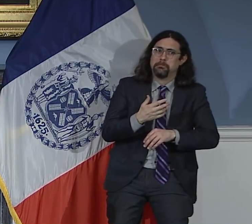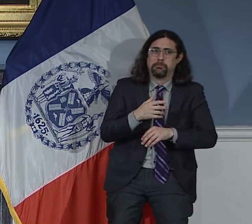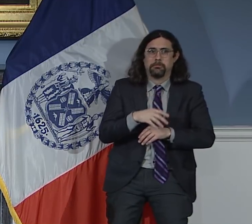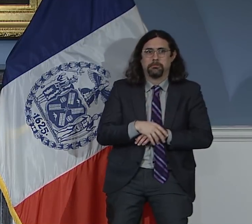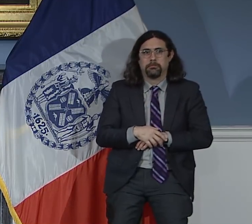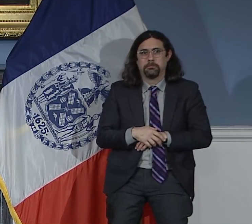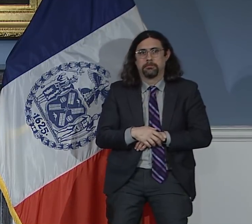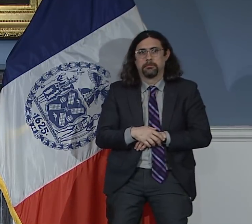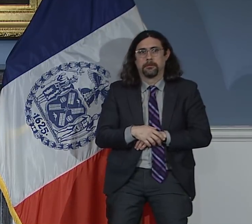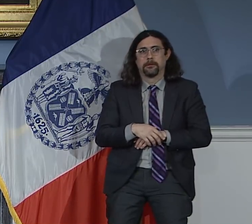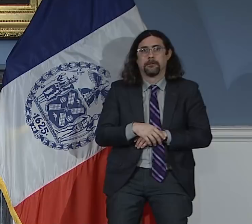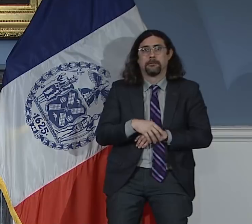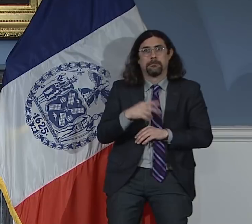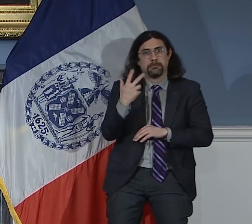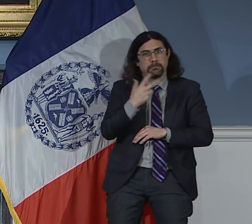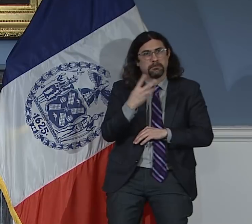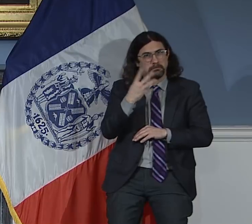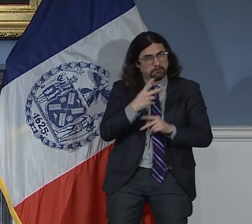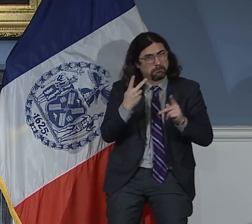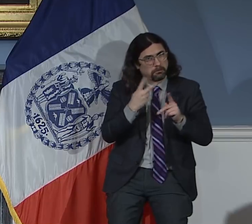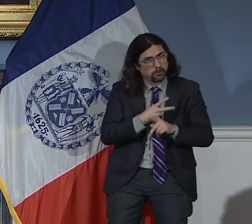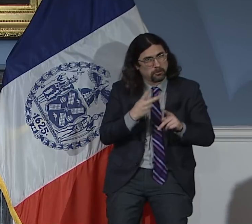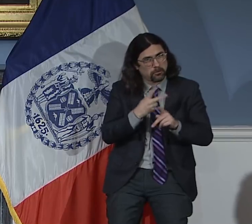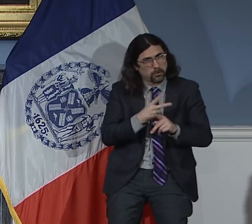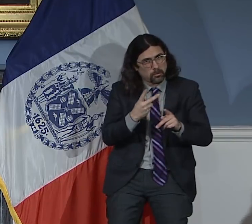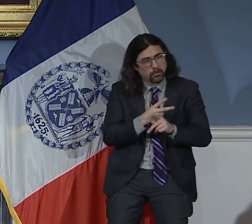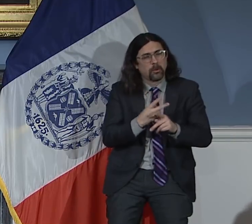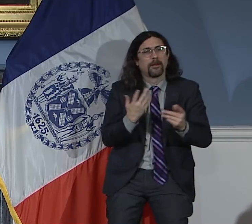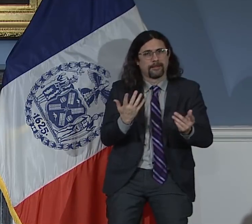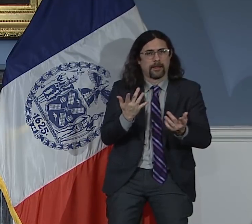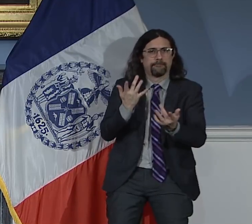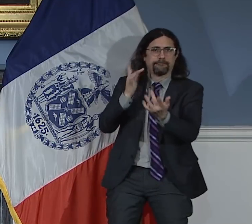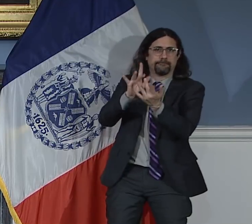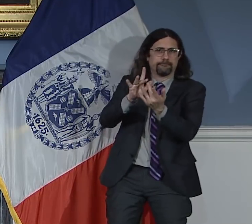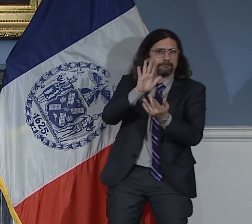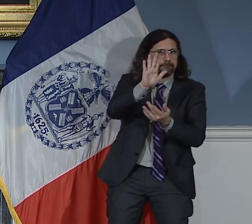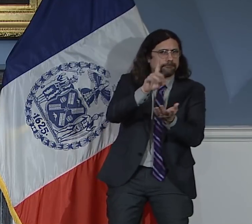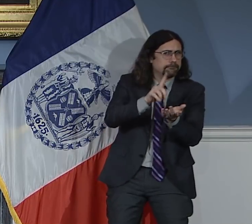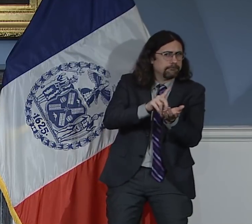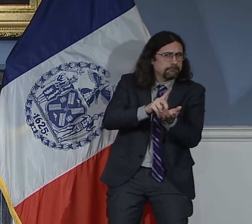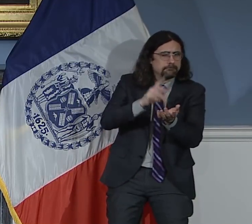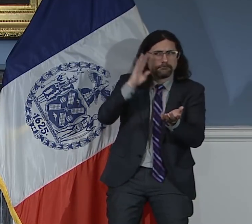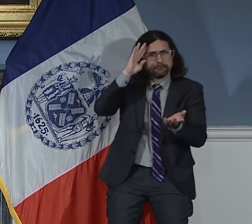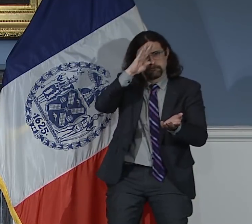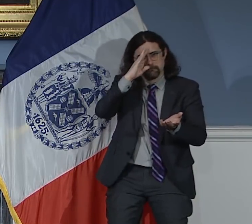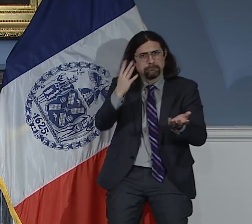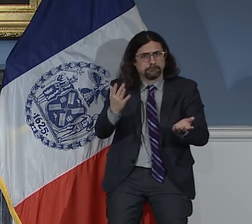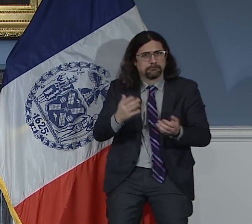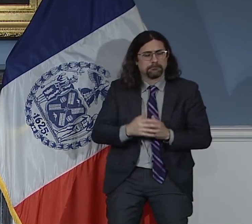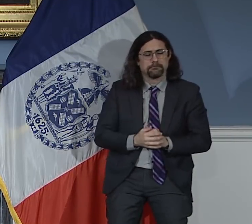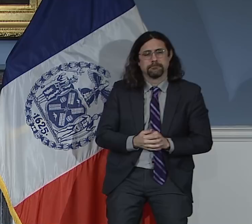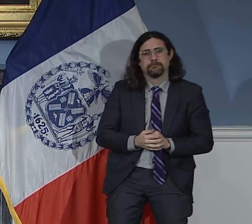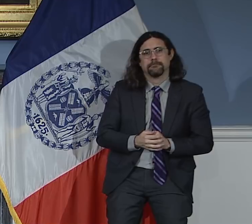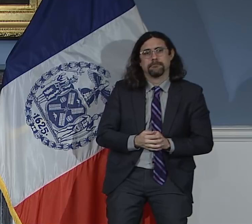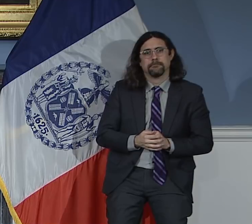THE DOCTOR AT THAT POINT. IN TREMSF O OUR BUSINESSES, I WANT TO THANK ALL